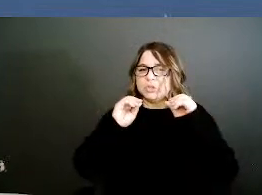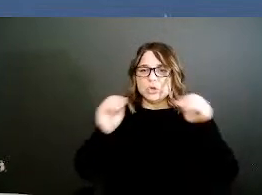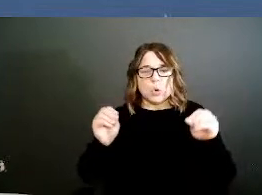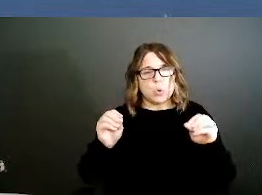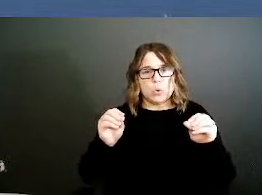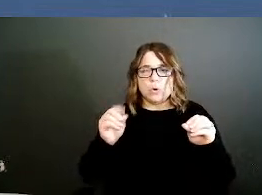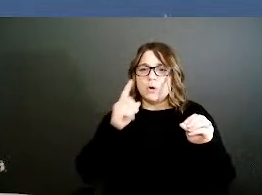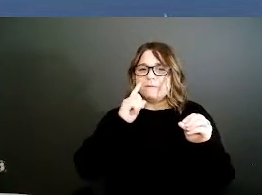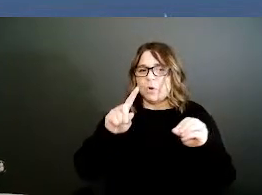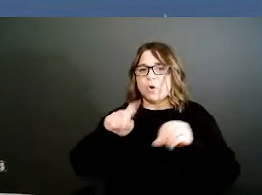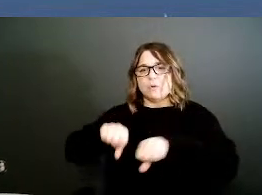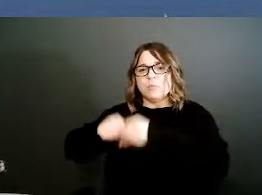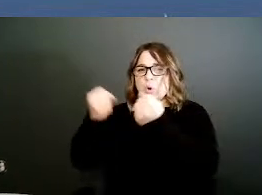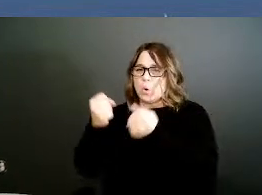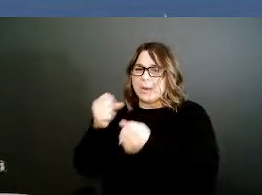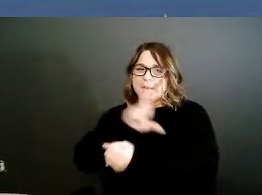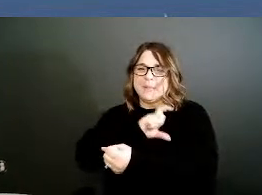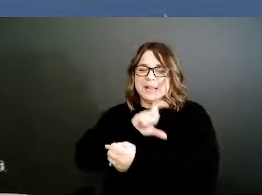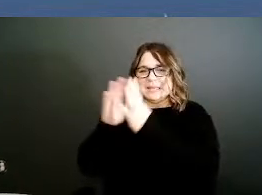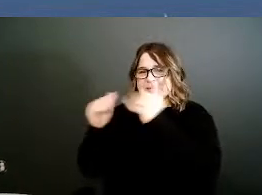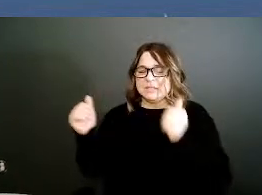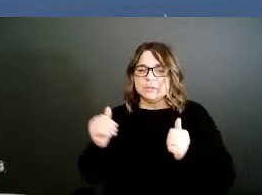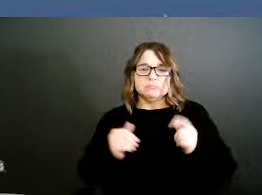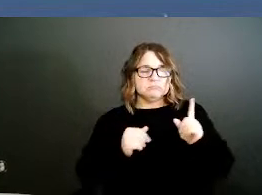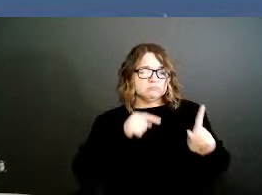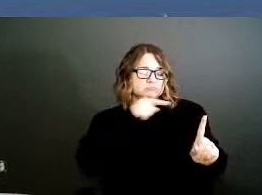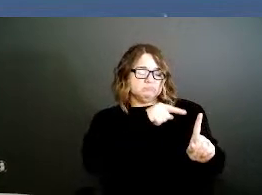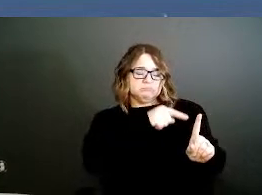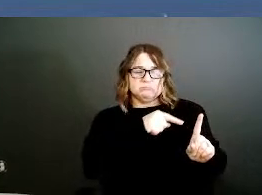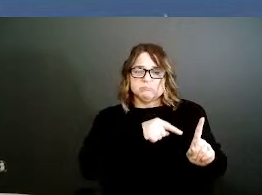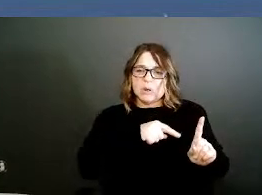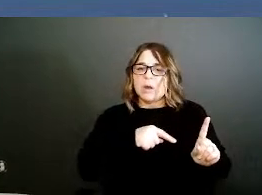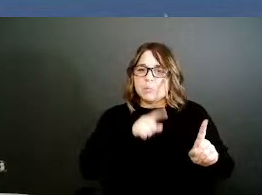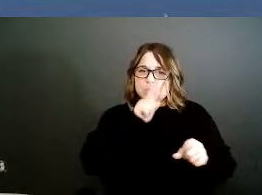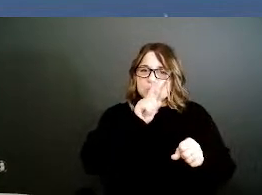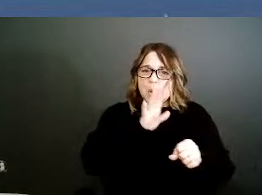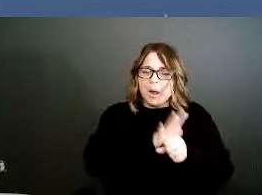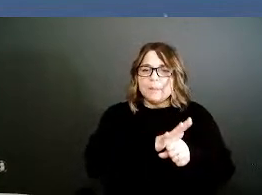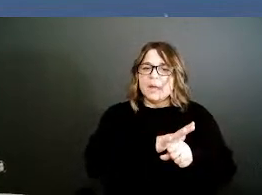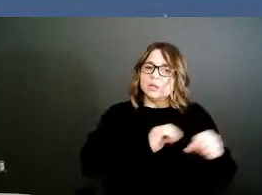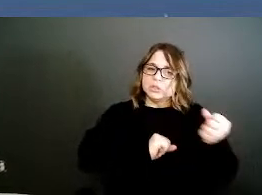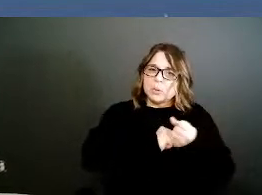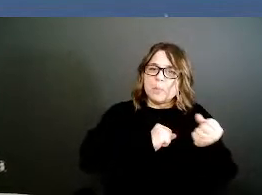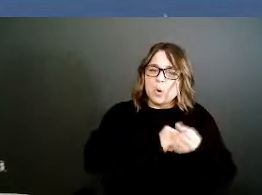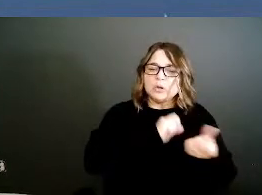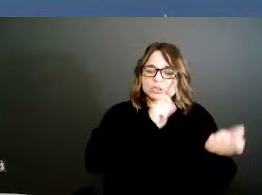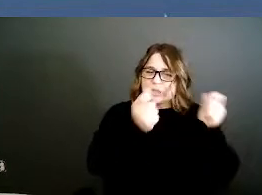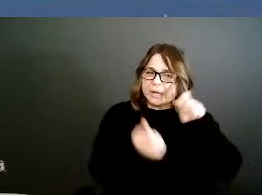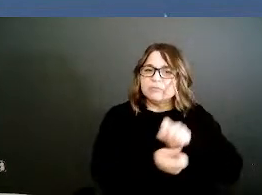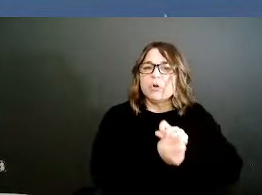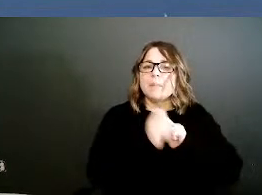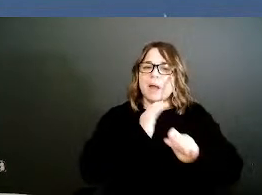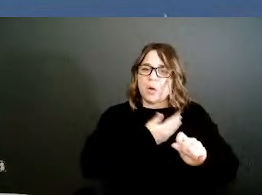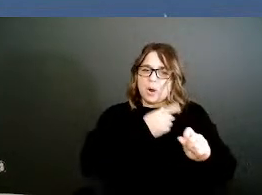JACOB HAS REPEATEDLY PROMISED TO SUPPORT TRANSFORMING PUBLIC SAFETY, THEN INVESTING IN VIOLENCE PREVENTION BUT HE HAS FAILED TO PROVIDE ANY